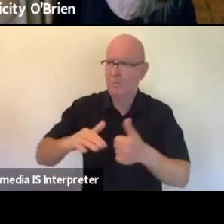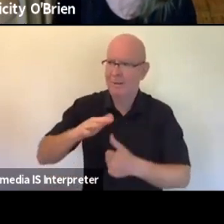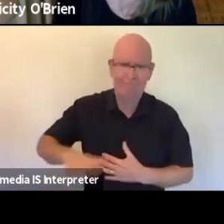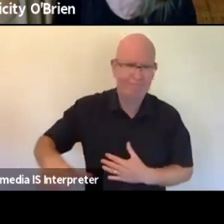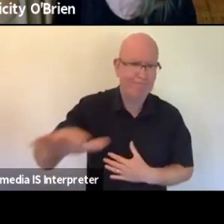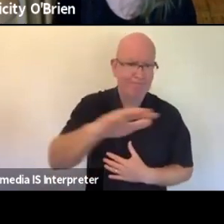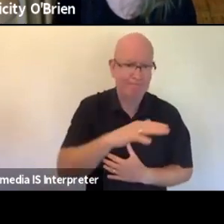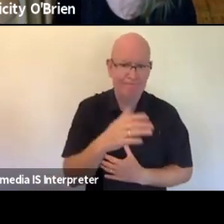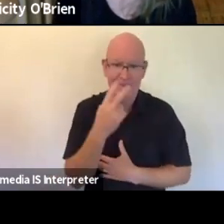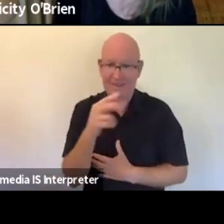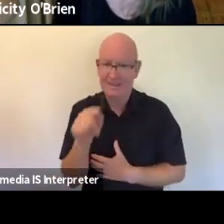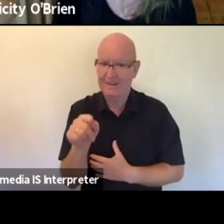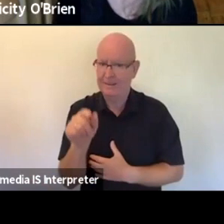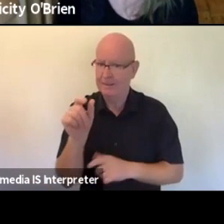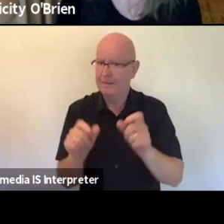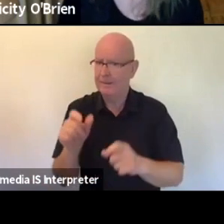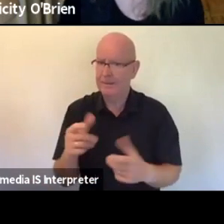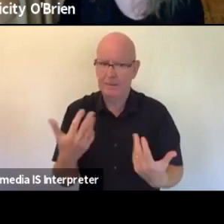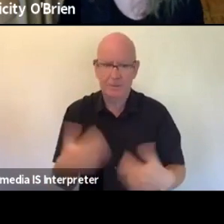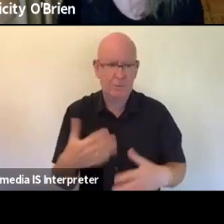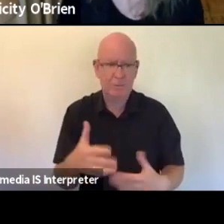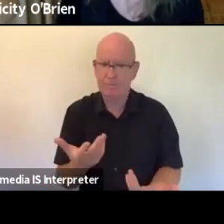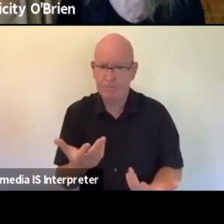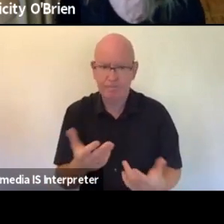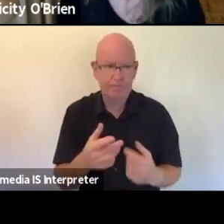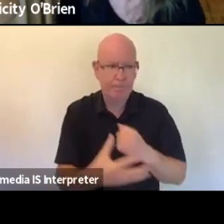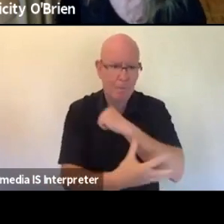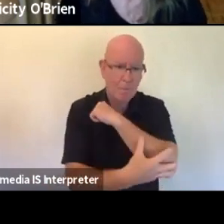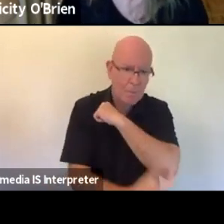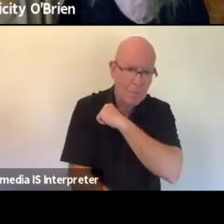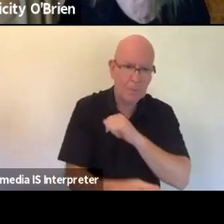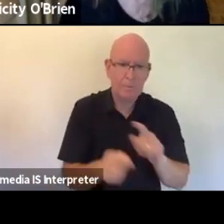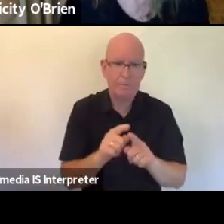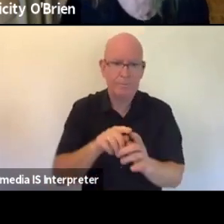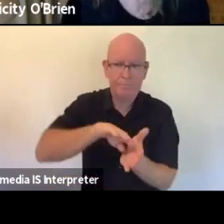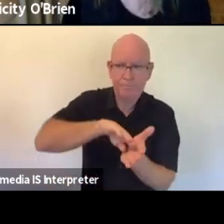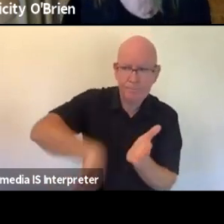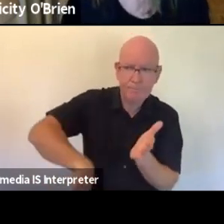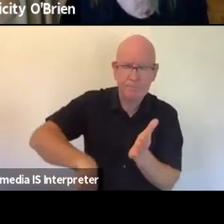There is a definite increase in focus on discourse around social protection systems and policies